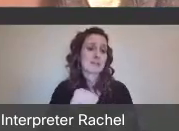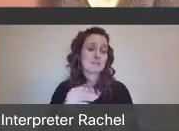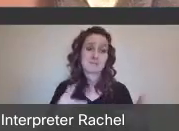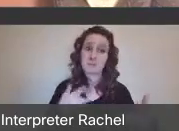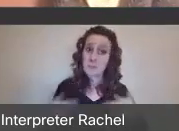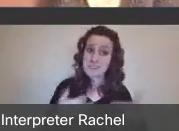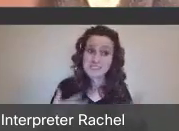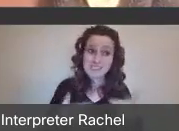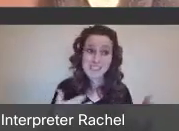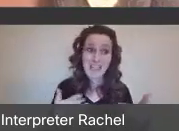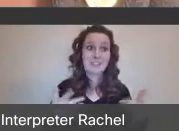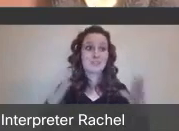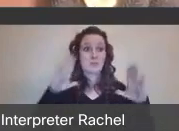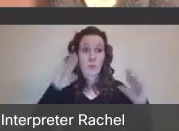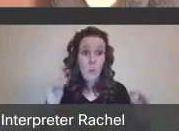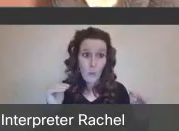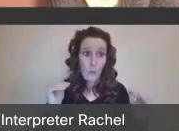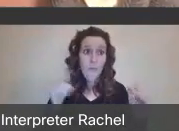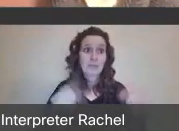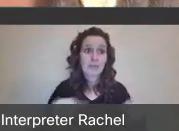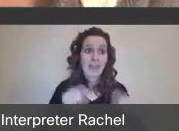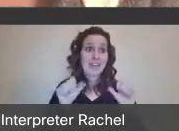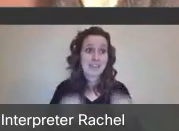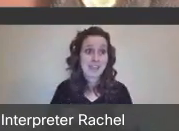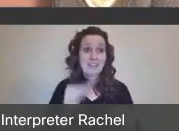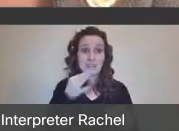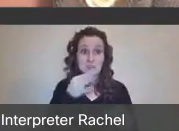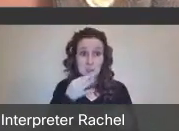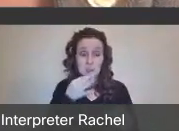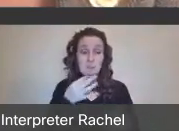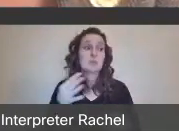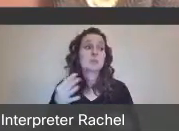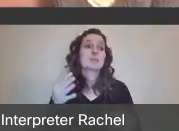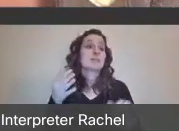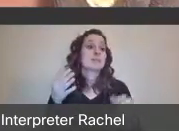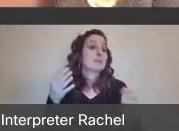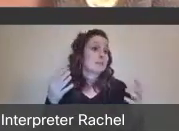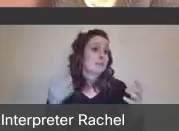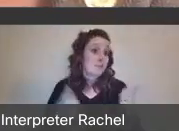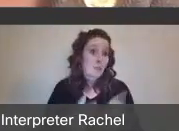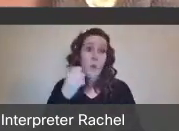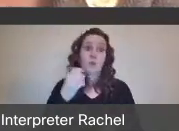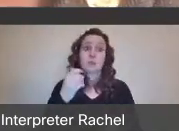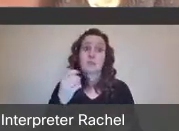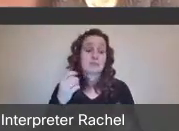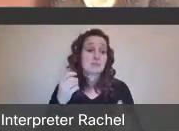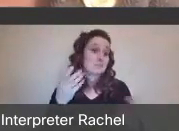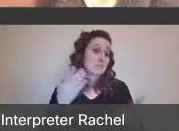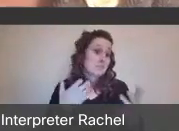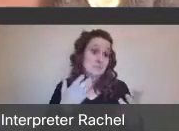to hope that they will be able to soon get, you know, most, if not all, of our youngest students back